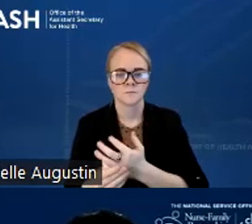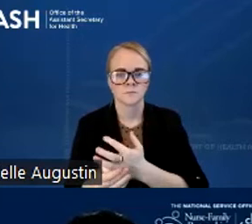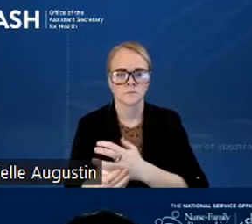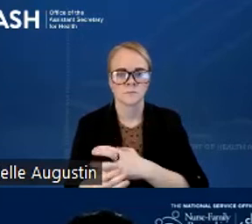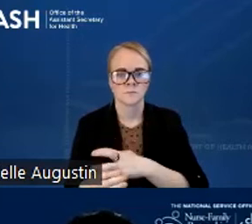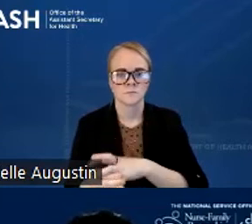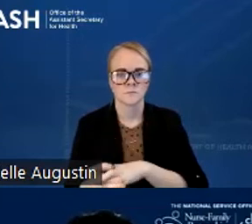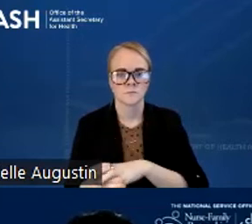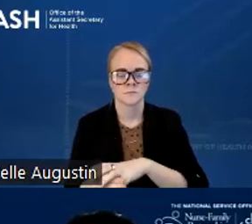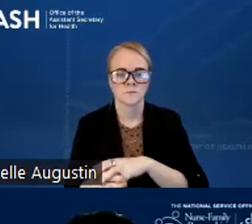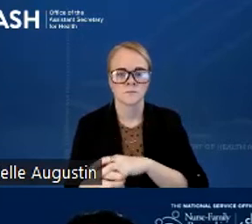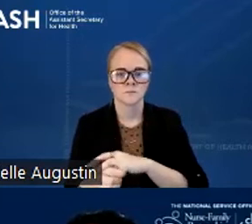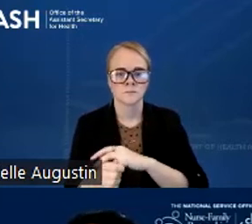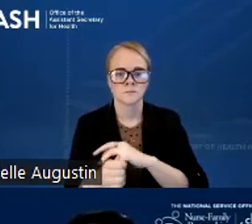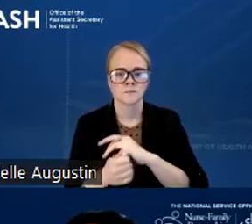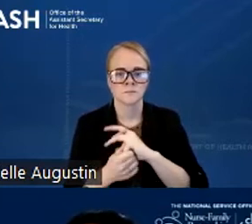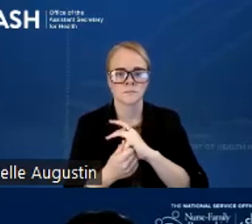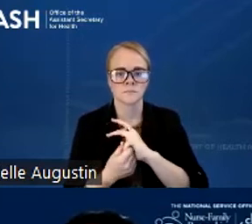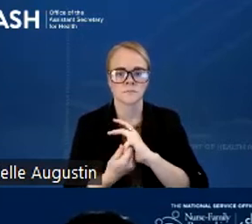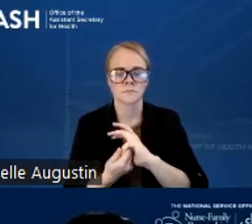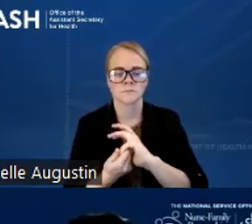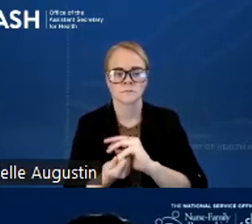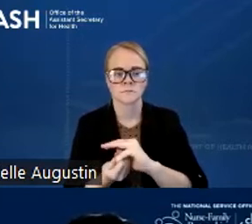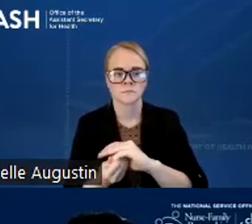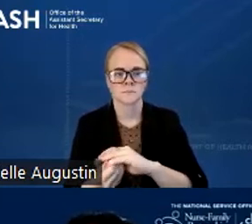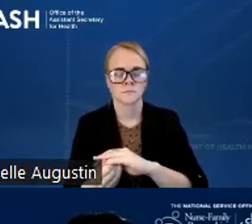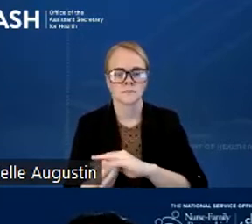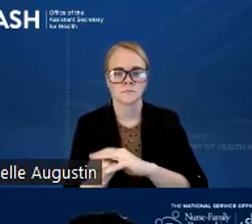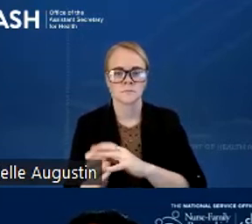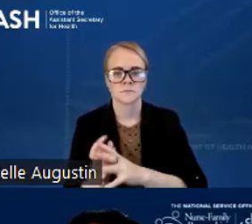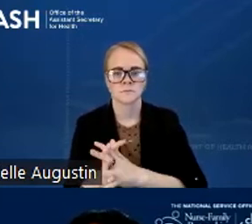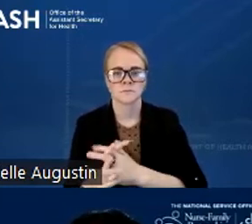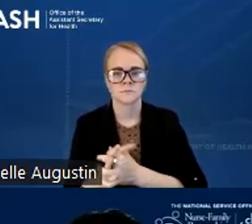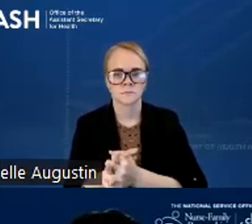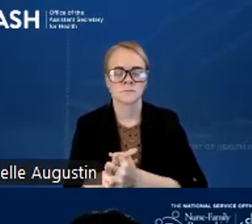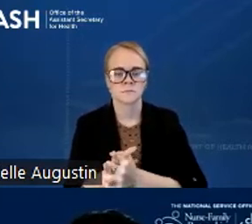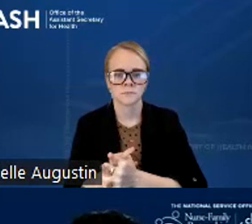with this study, that engagement with healthcare piece.